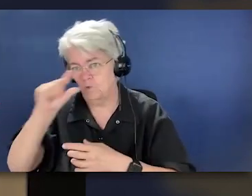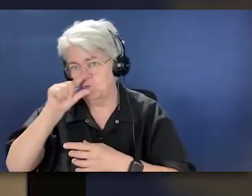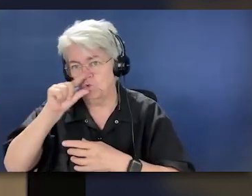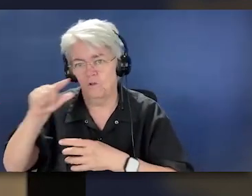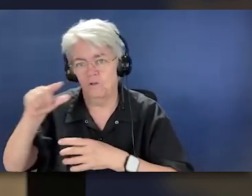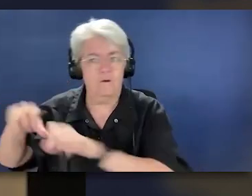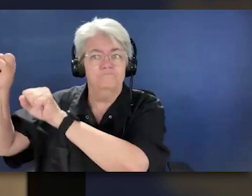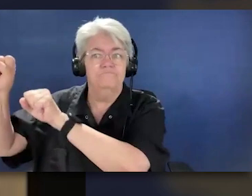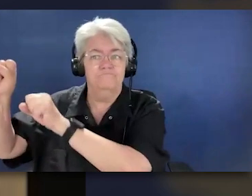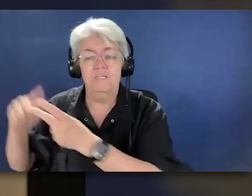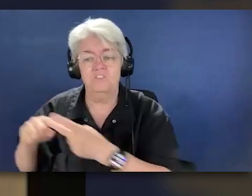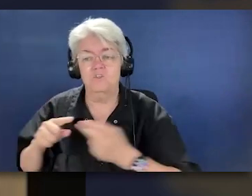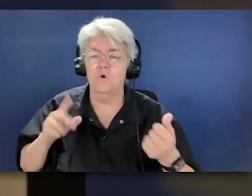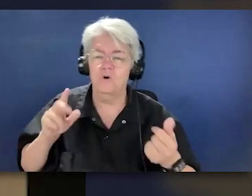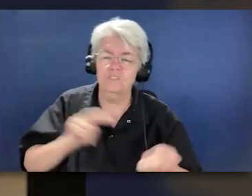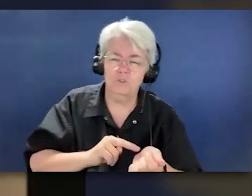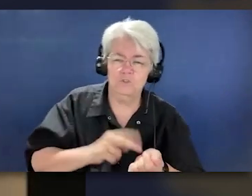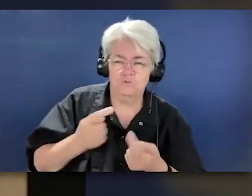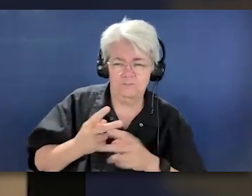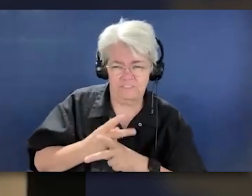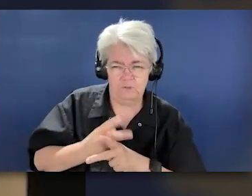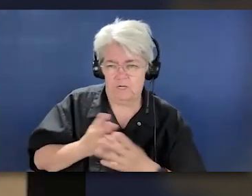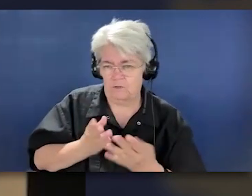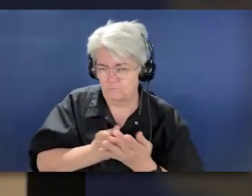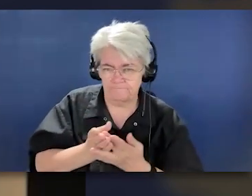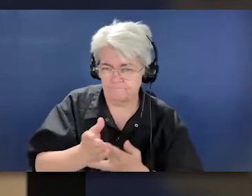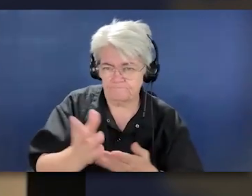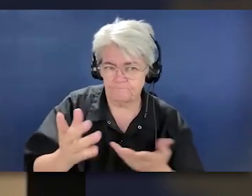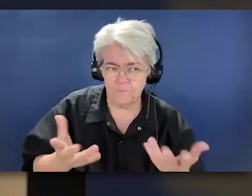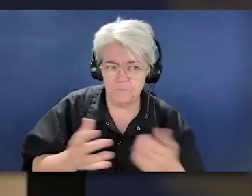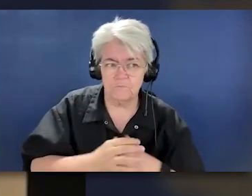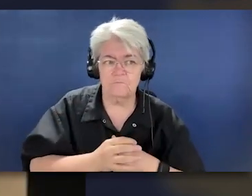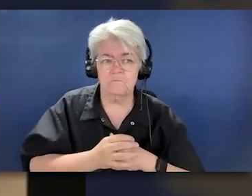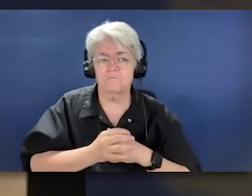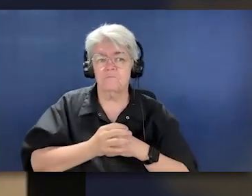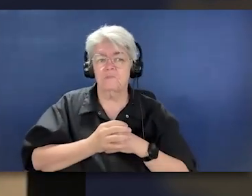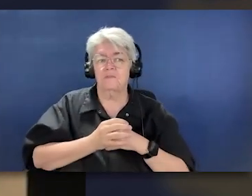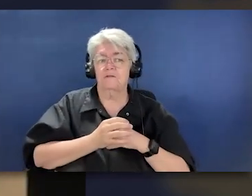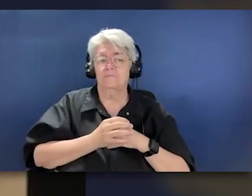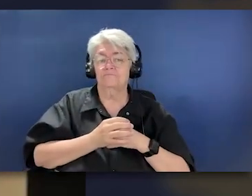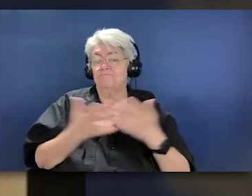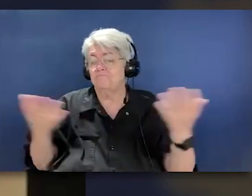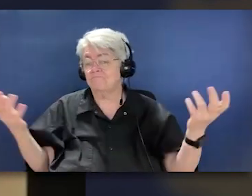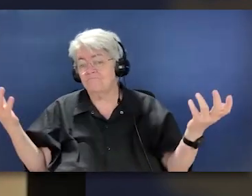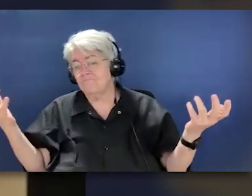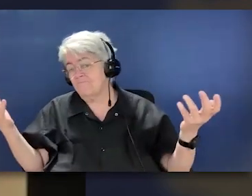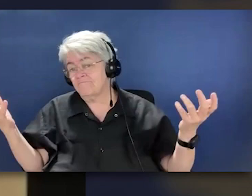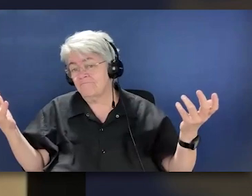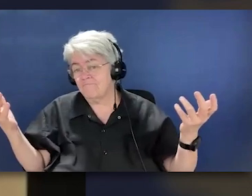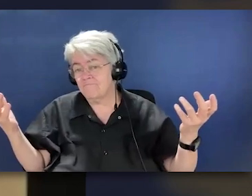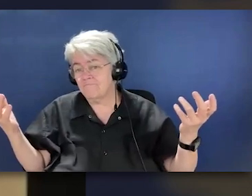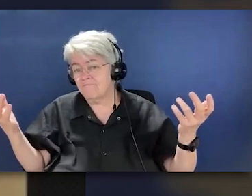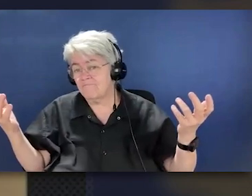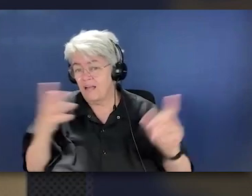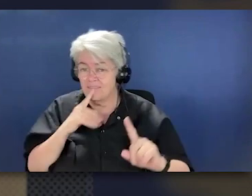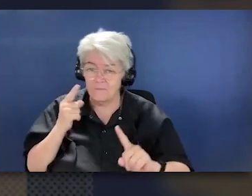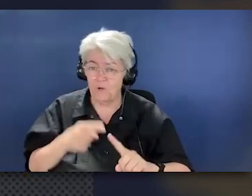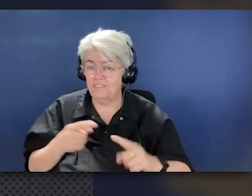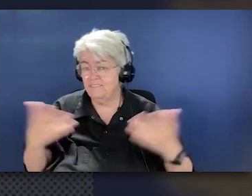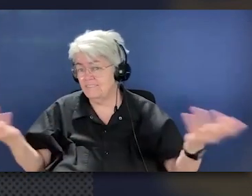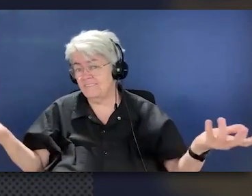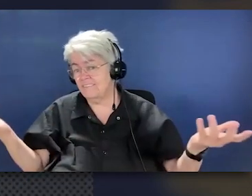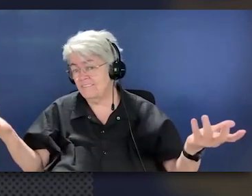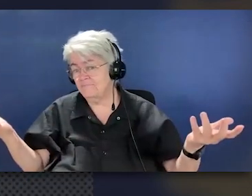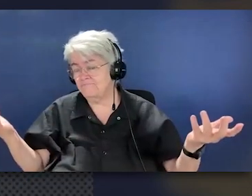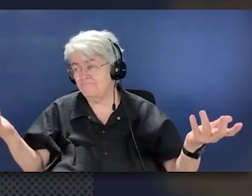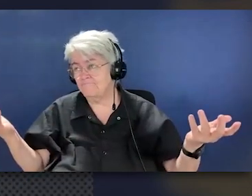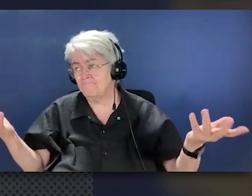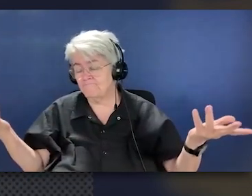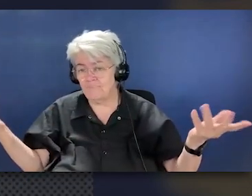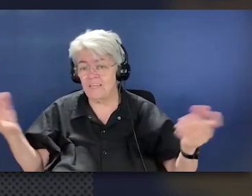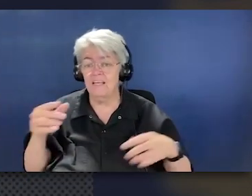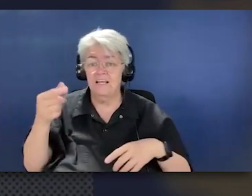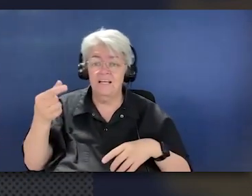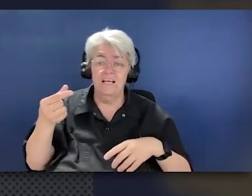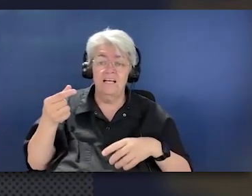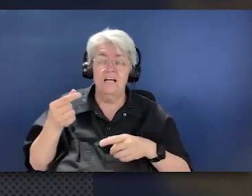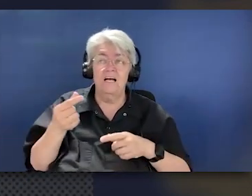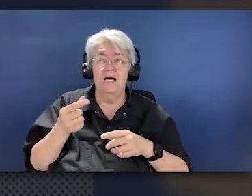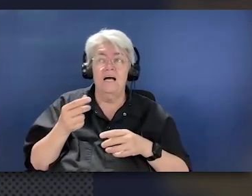figure out how to navigate that. Ultimately, I think a generative ethics has to come from the